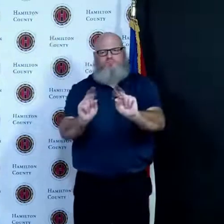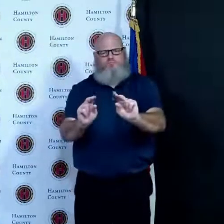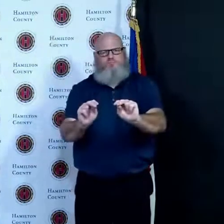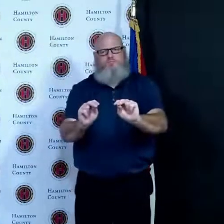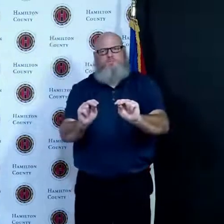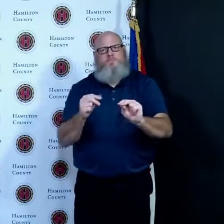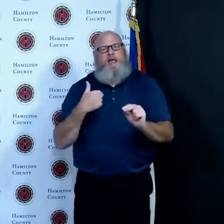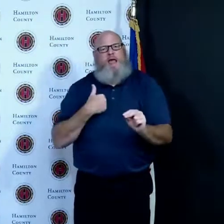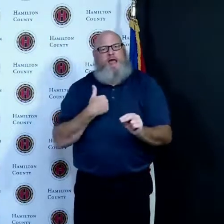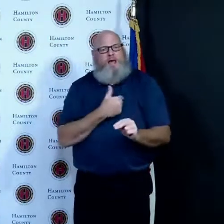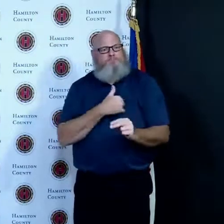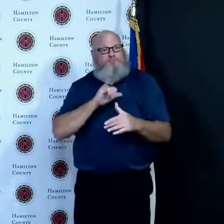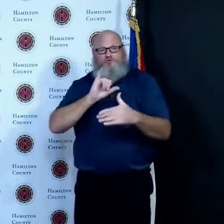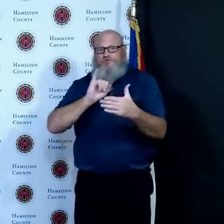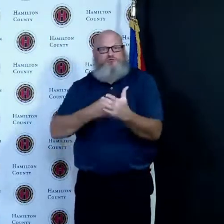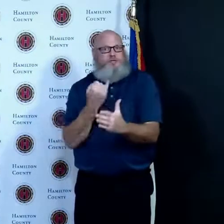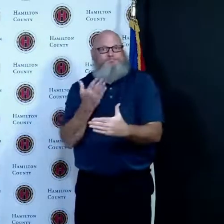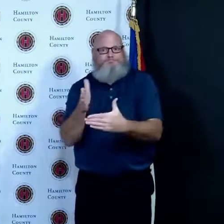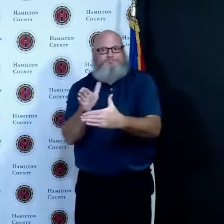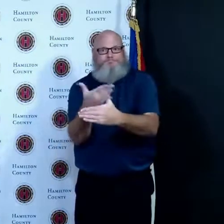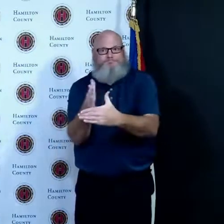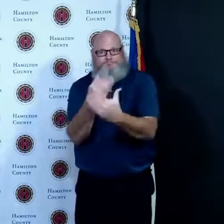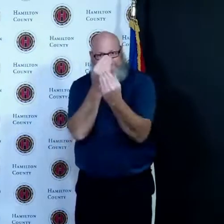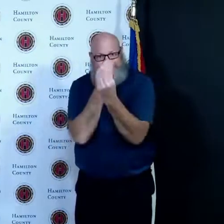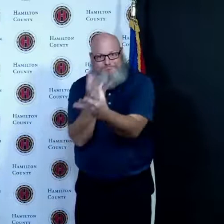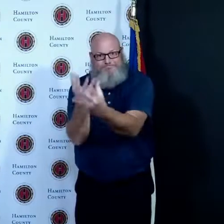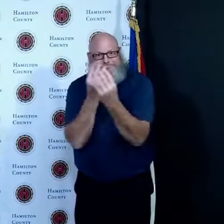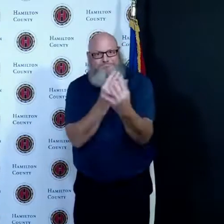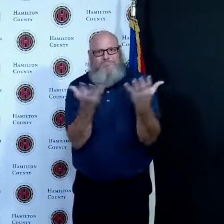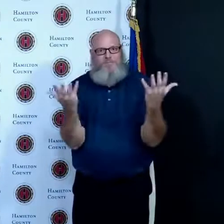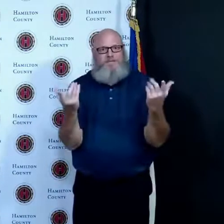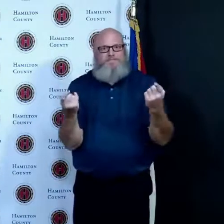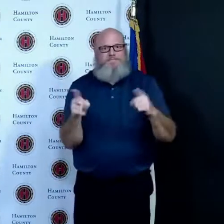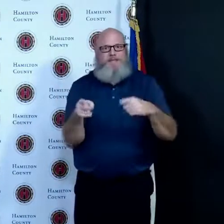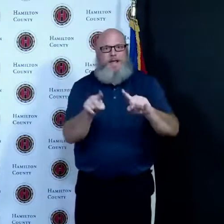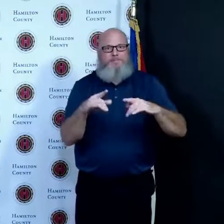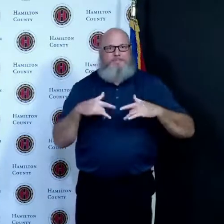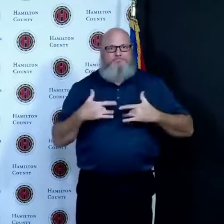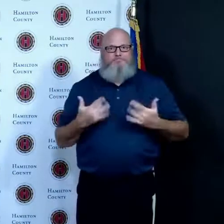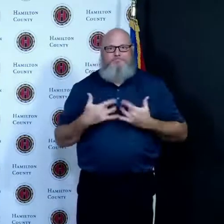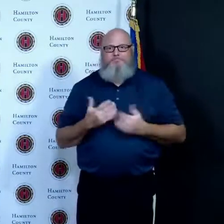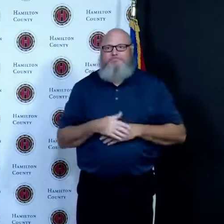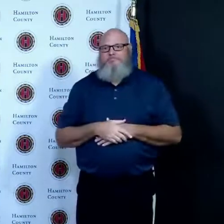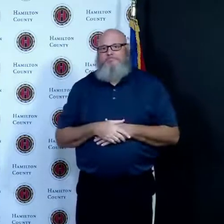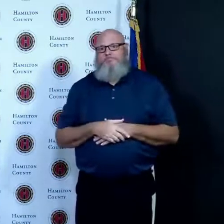age of 80. I we I want to get her signed up I want to know how to do it I want to know where to